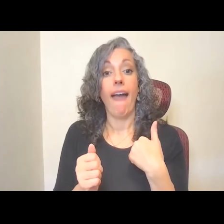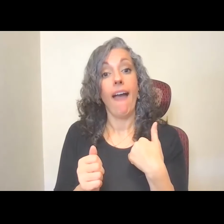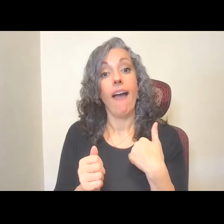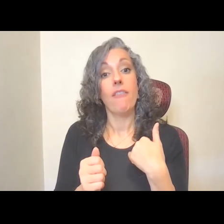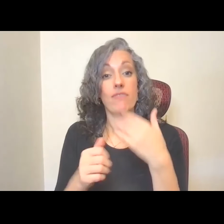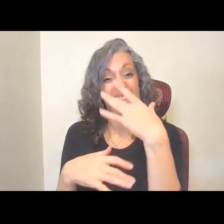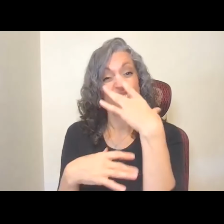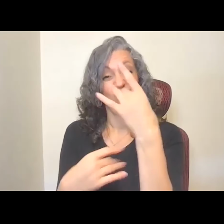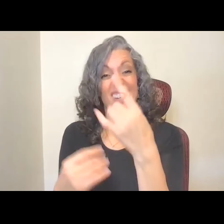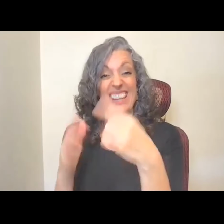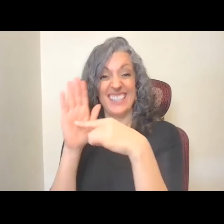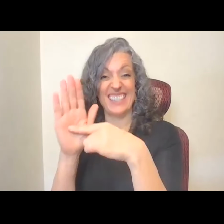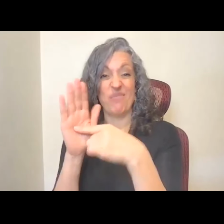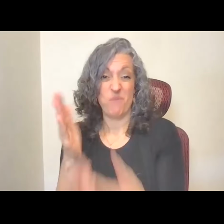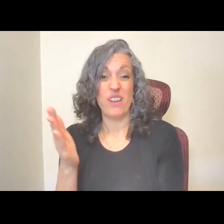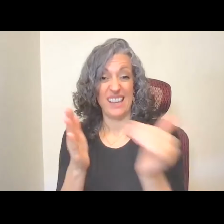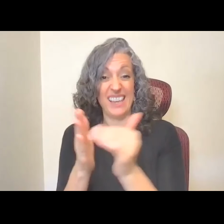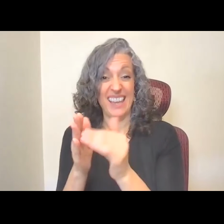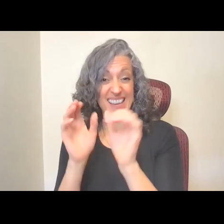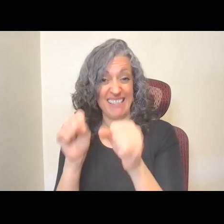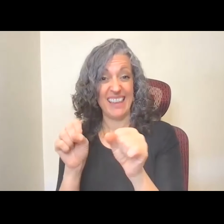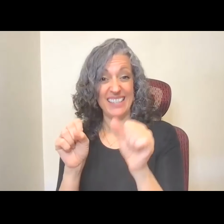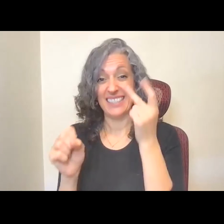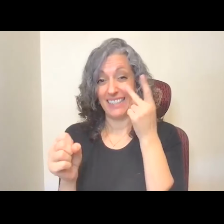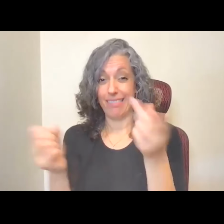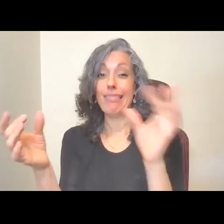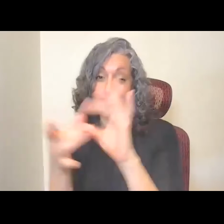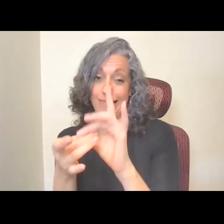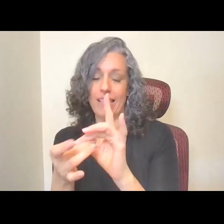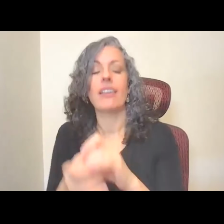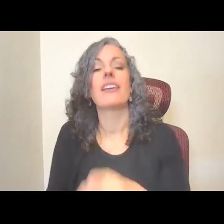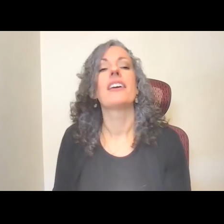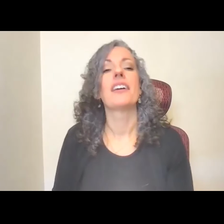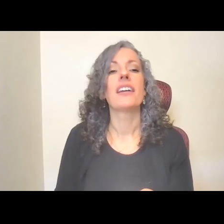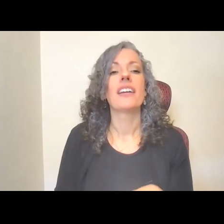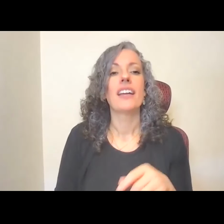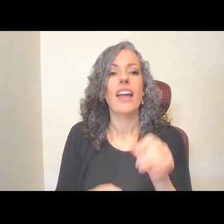and here again you have the the link, where you have WCAG for designers that explains a little